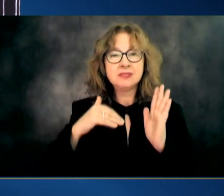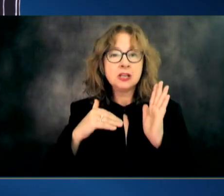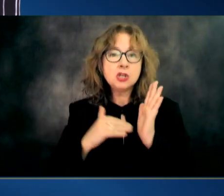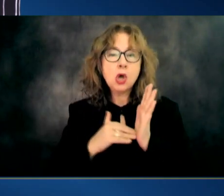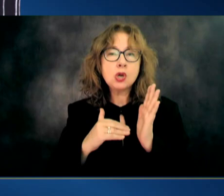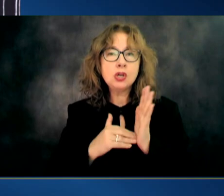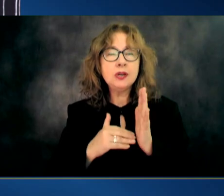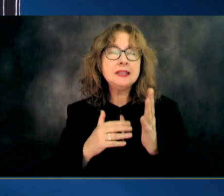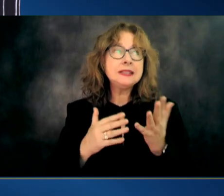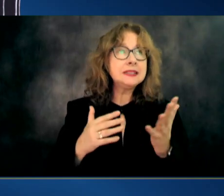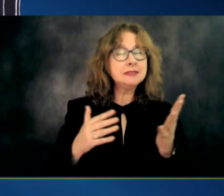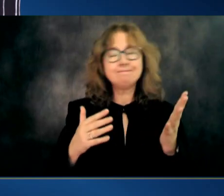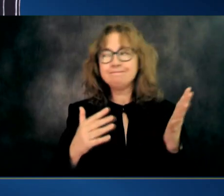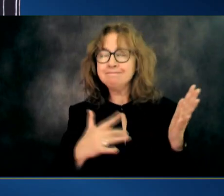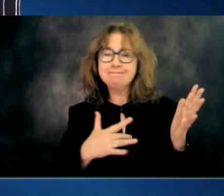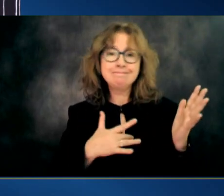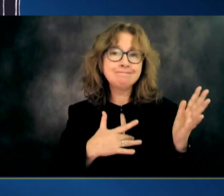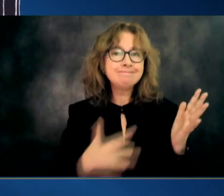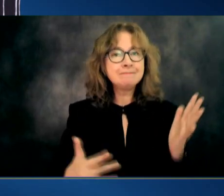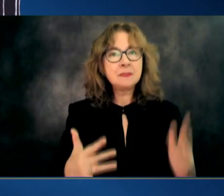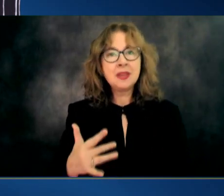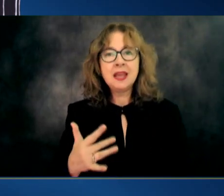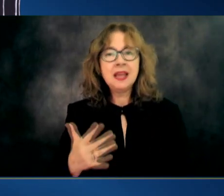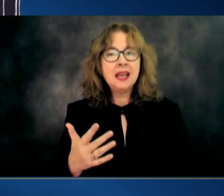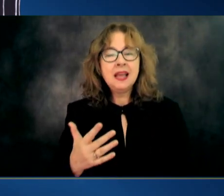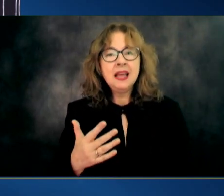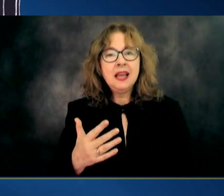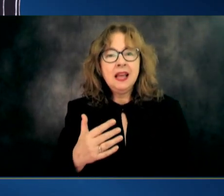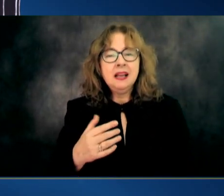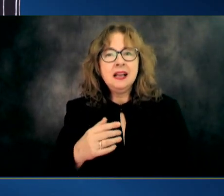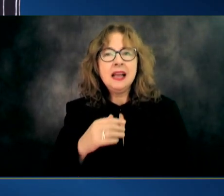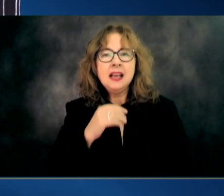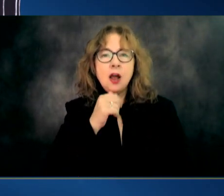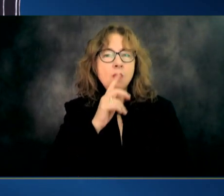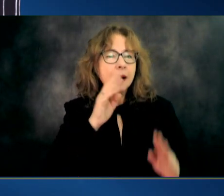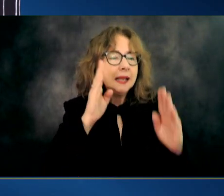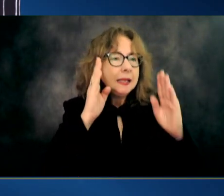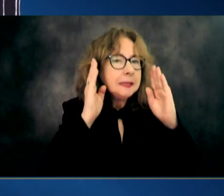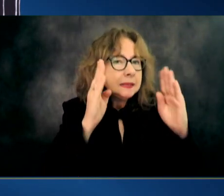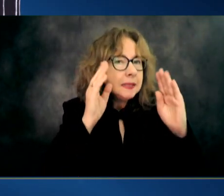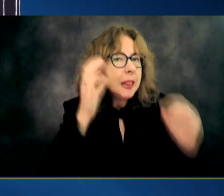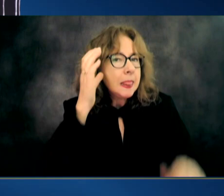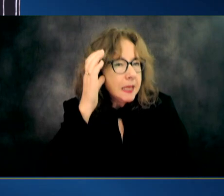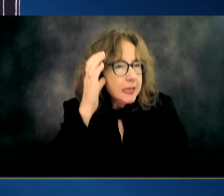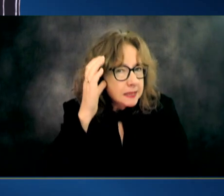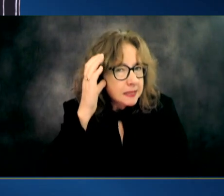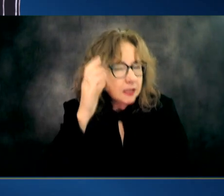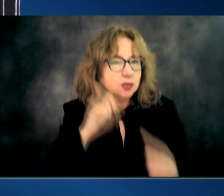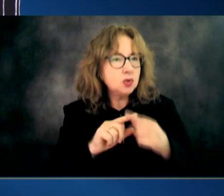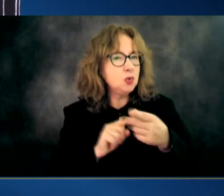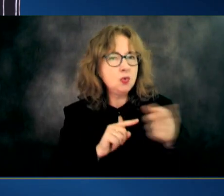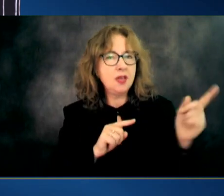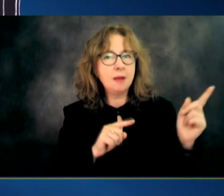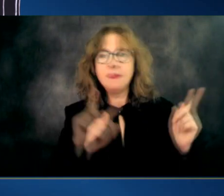won't actually hear the warrior. They'll kind of just plot out the plan for them,